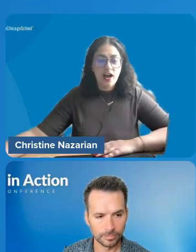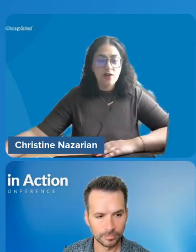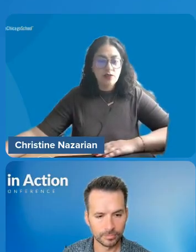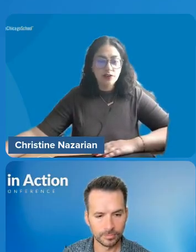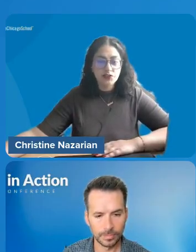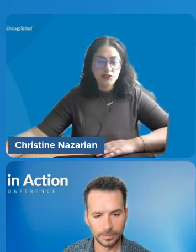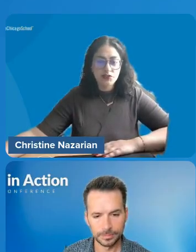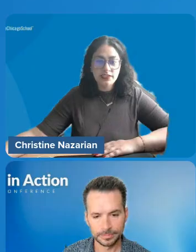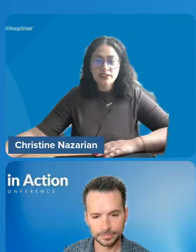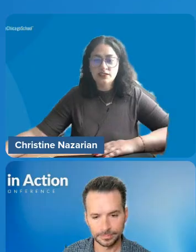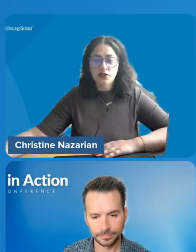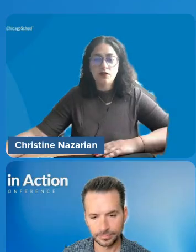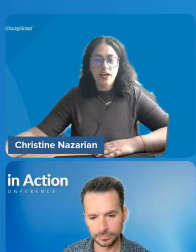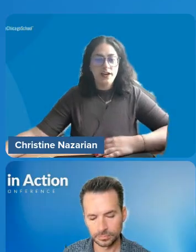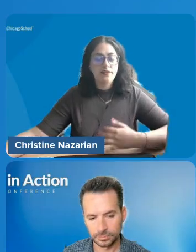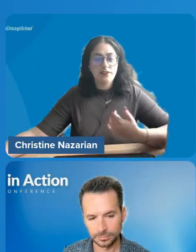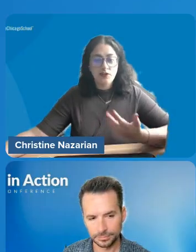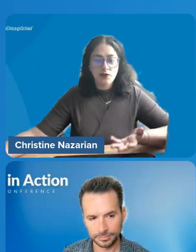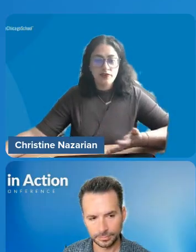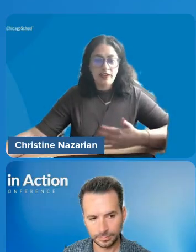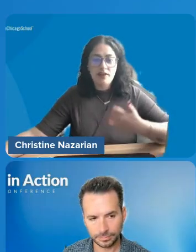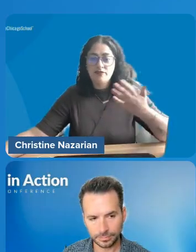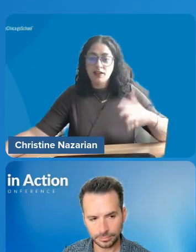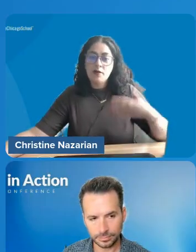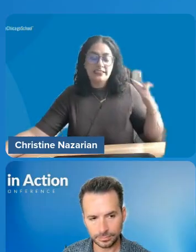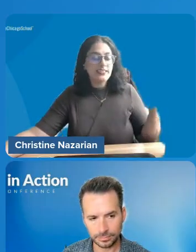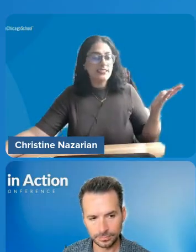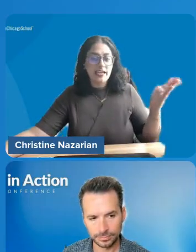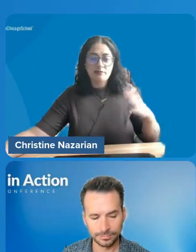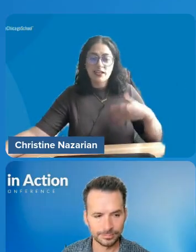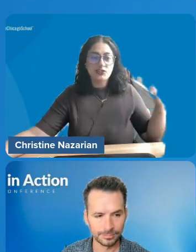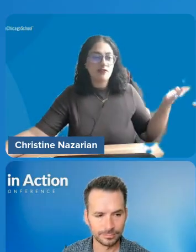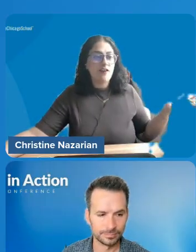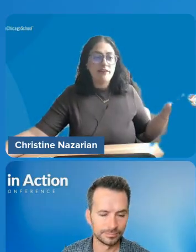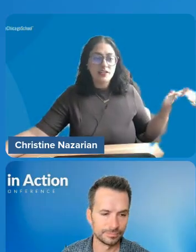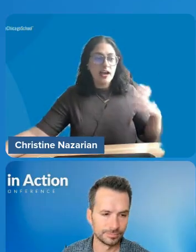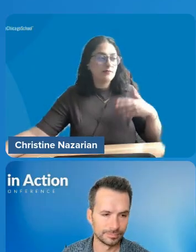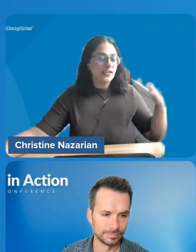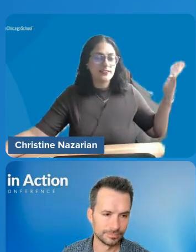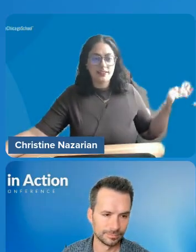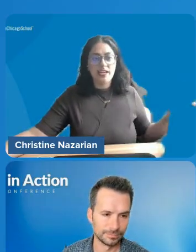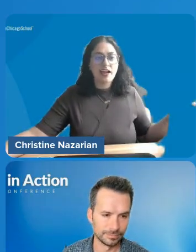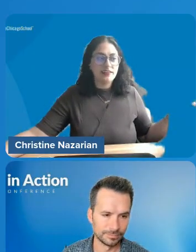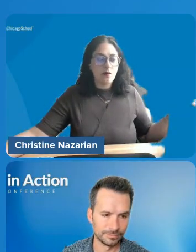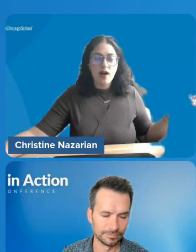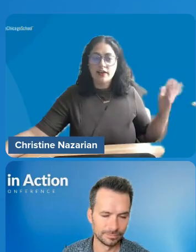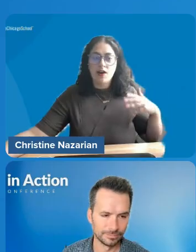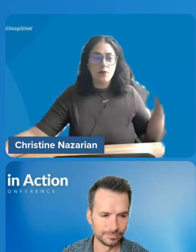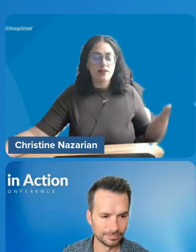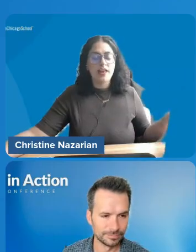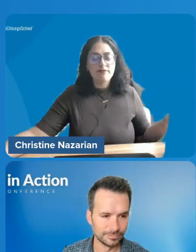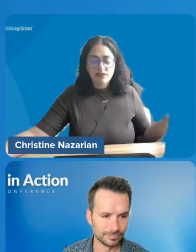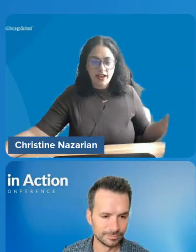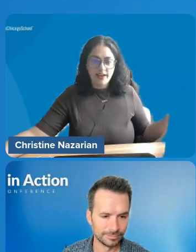uh with our students so You know, they may feel, oh, I did the same session five times. That's exactly what a real life client is